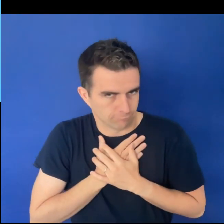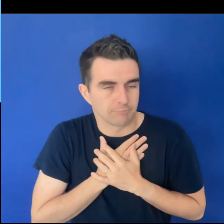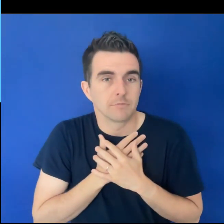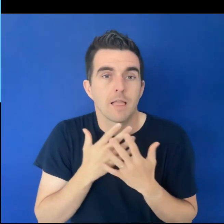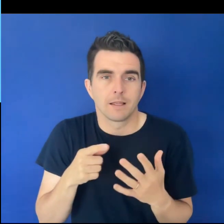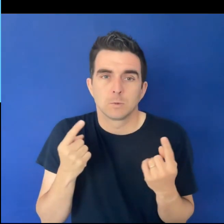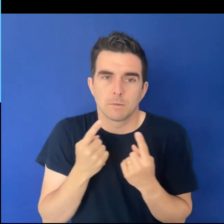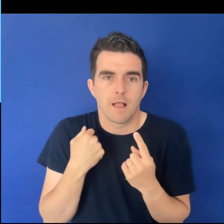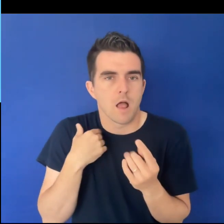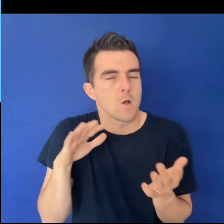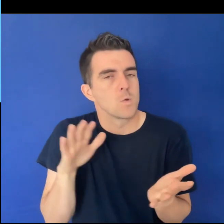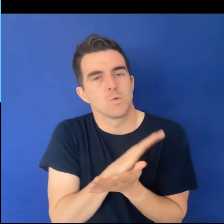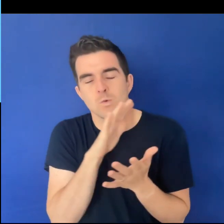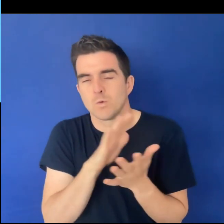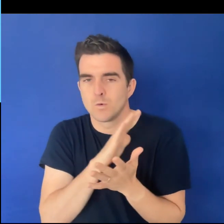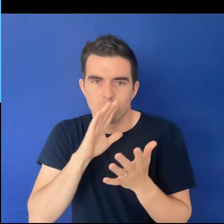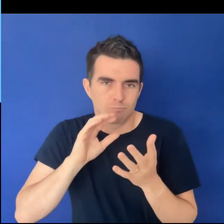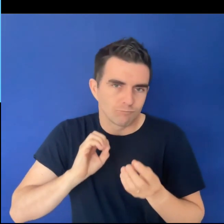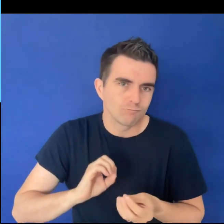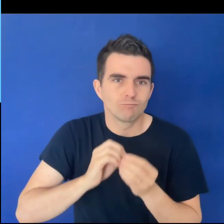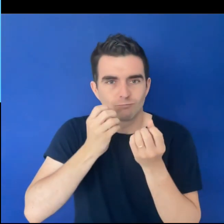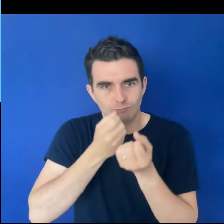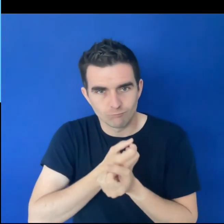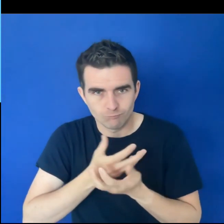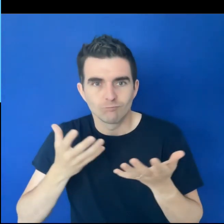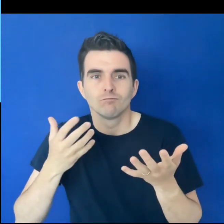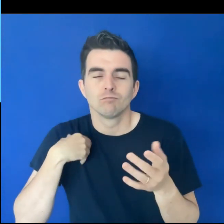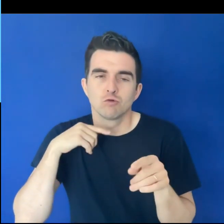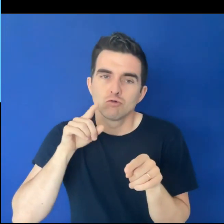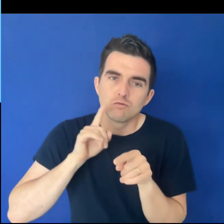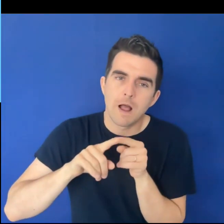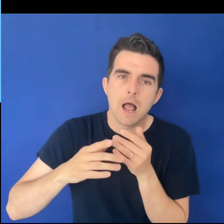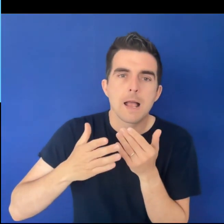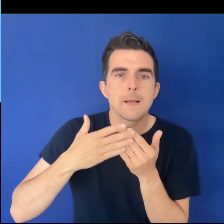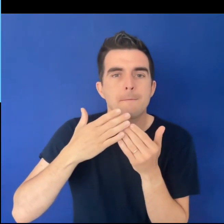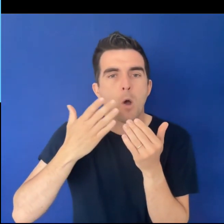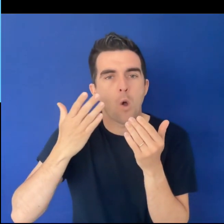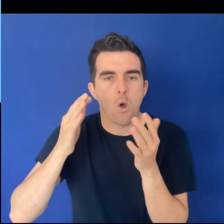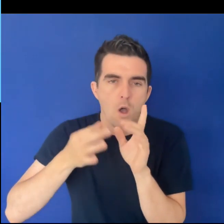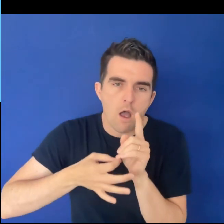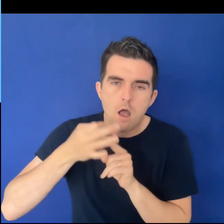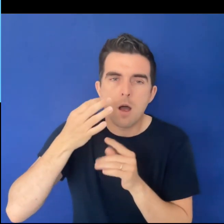I find a lot of joy in producing. As such, I’d like to try expanding it, just a little.